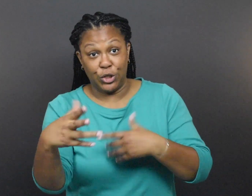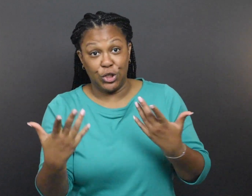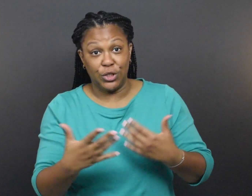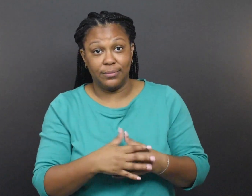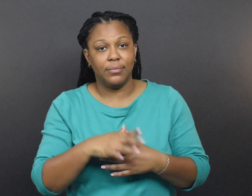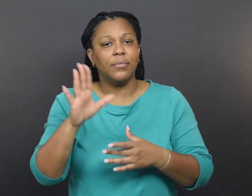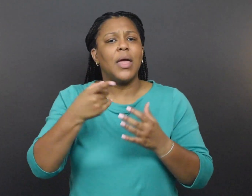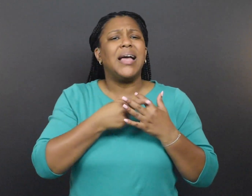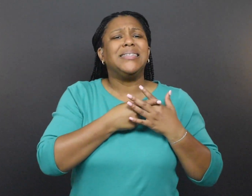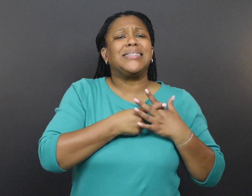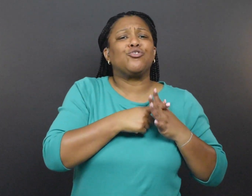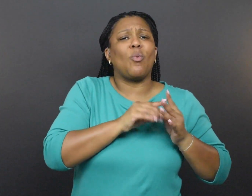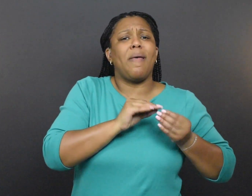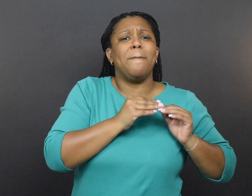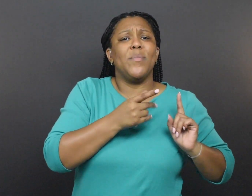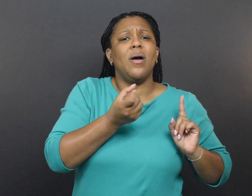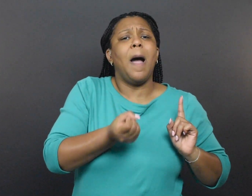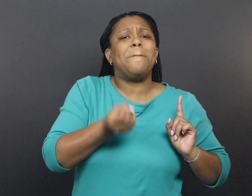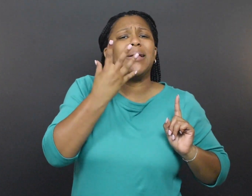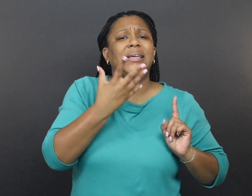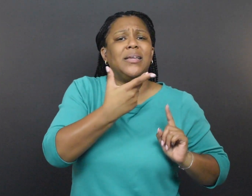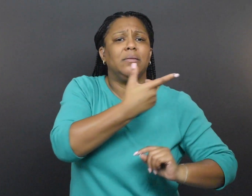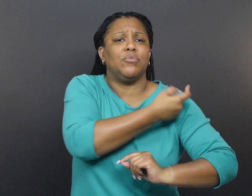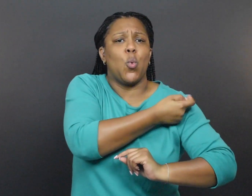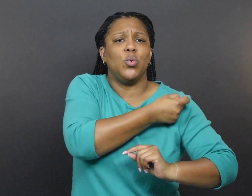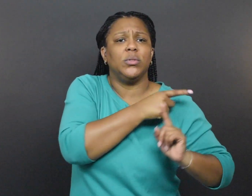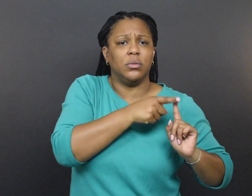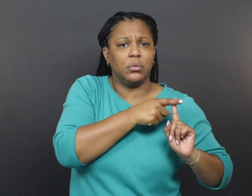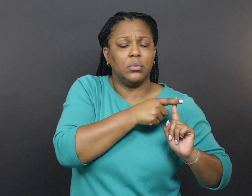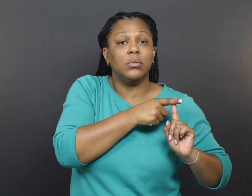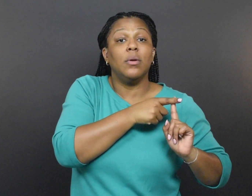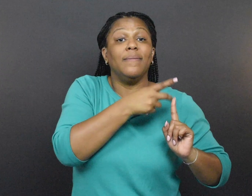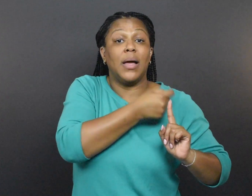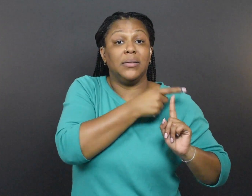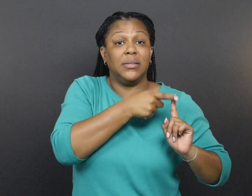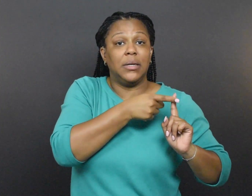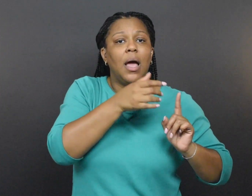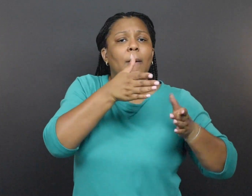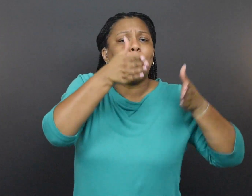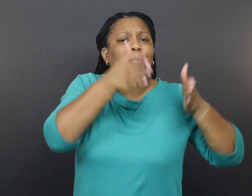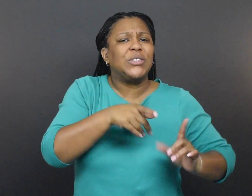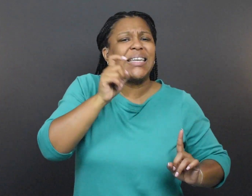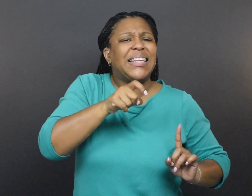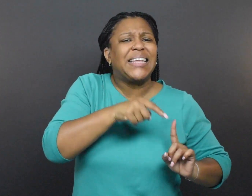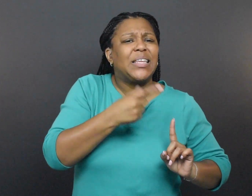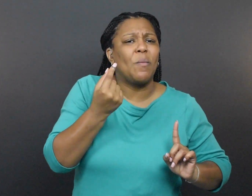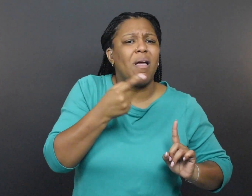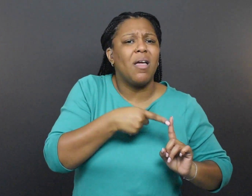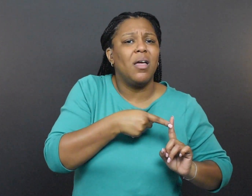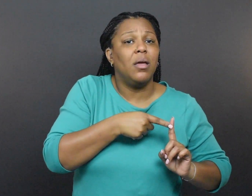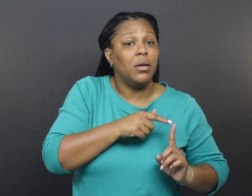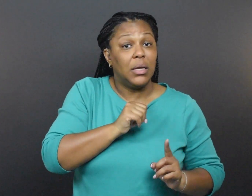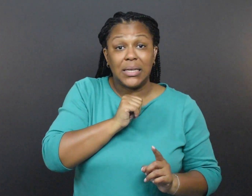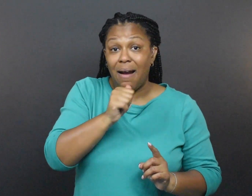refers to the initial number of doses of a particular vaccine that a person needs.